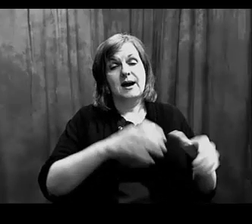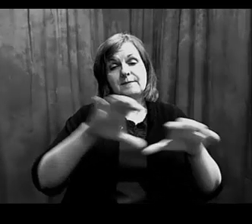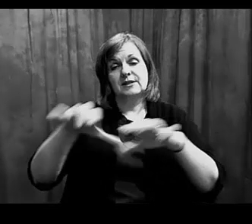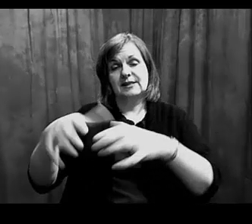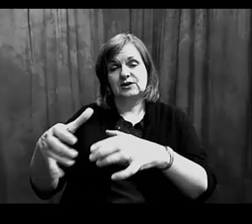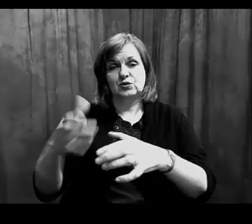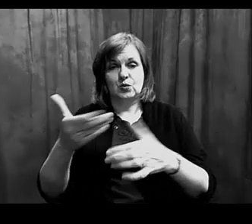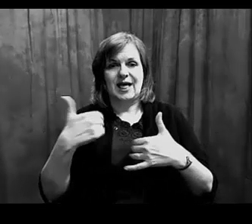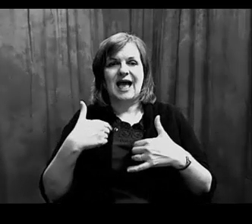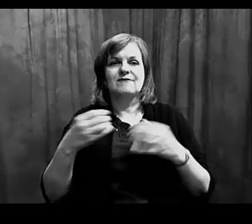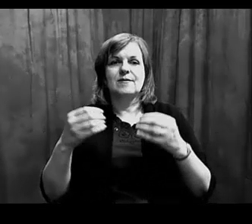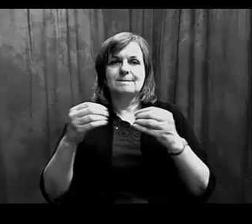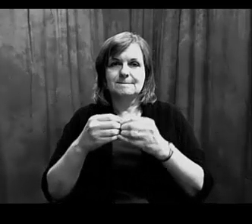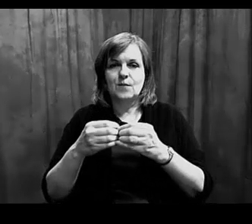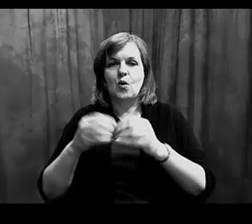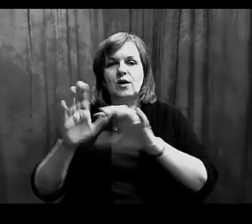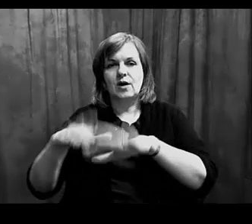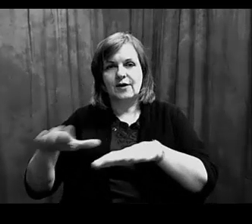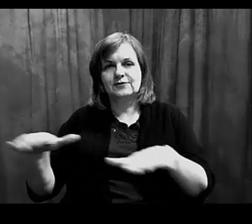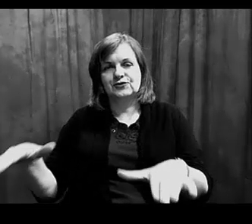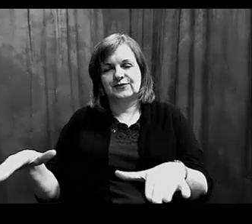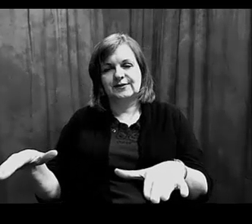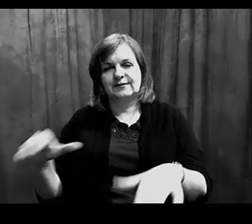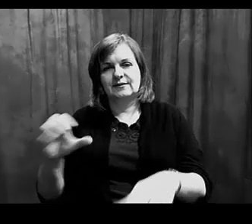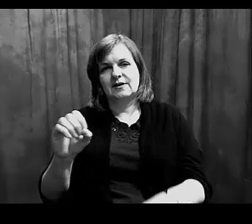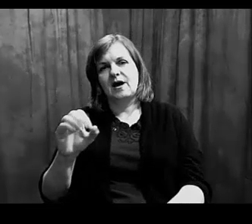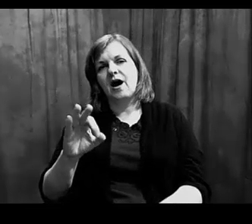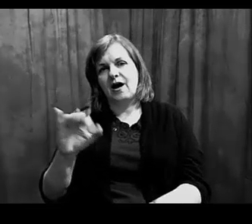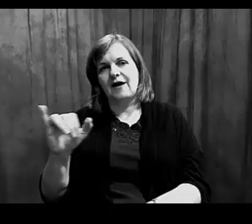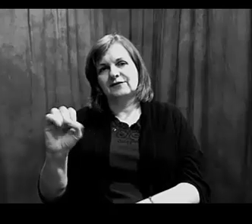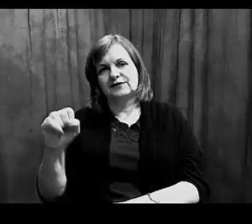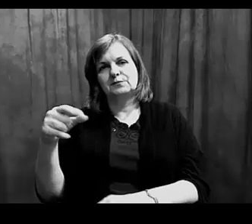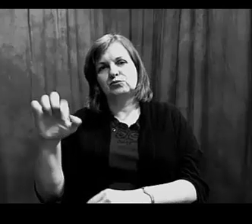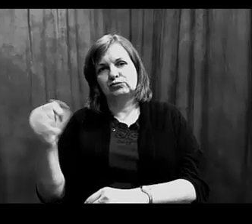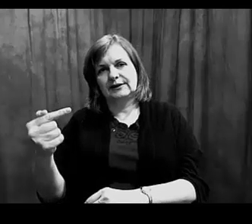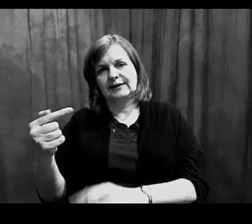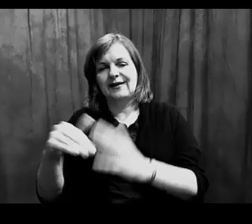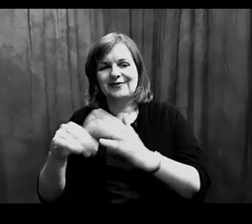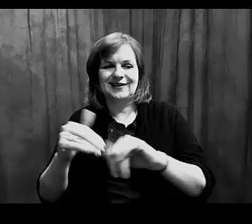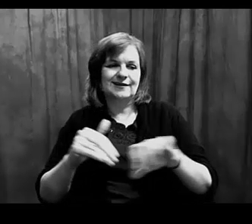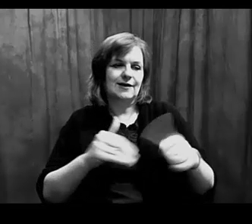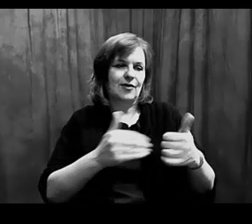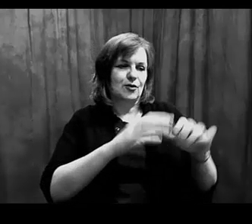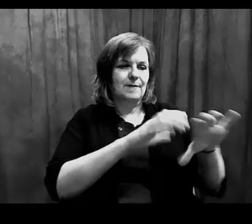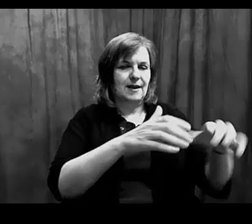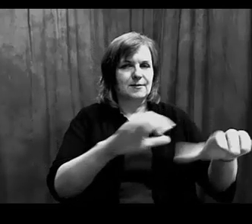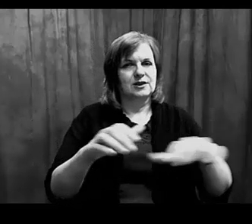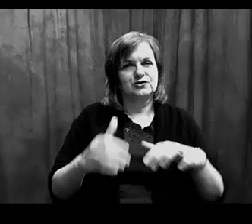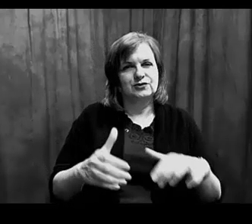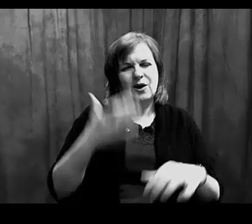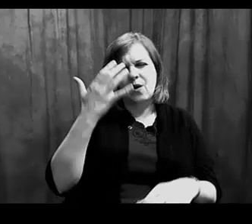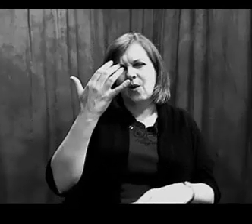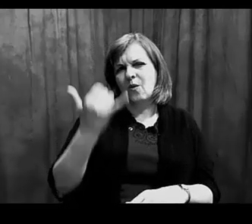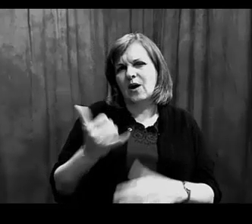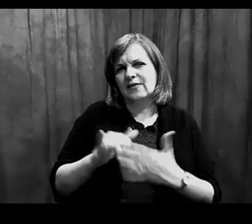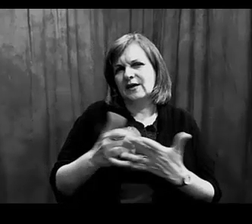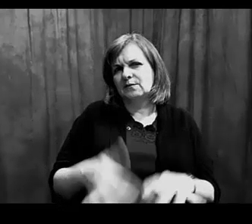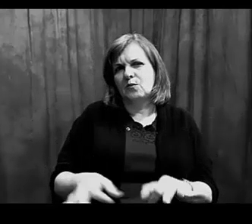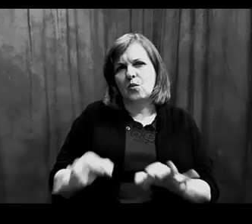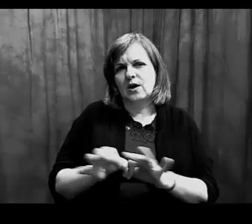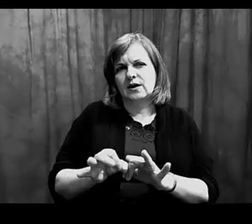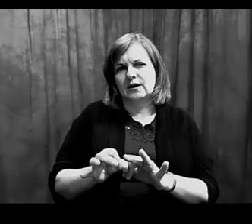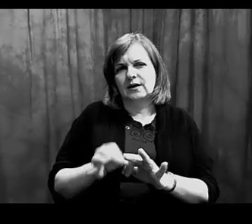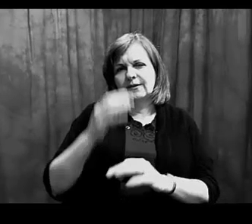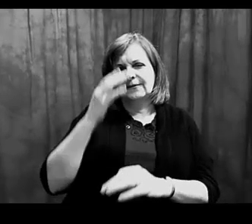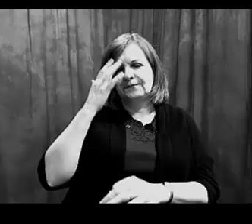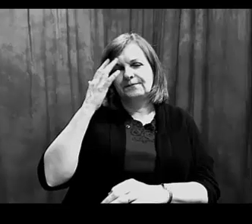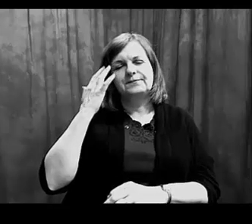I mentioned to you that natural selection was going to be an important theme for us as part of evolution - so natural selection